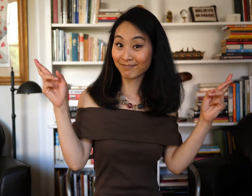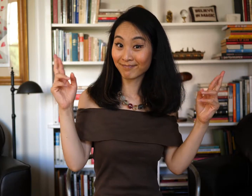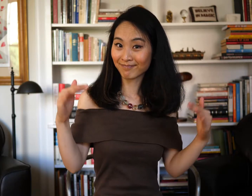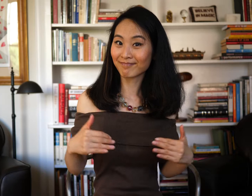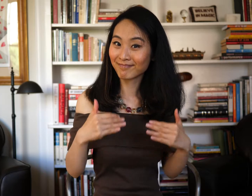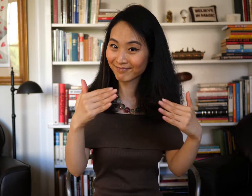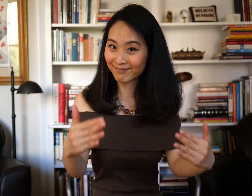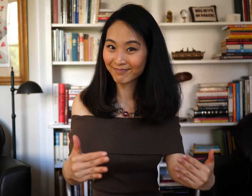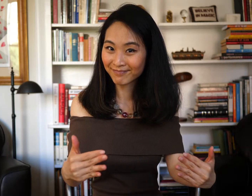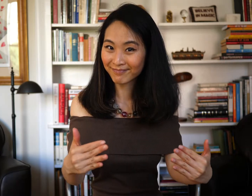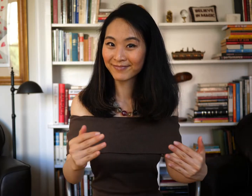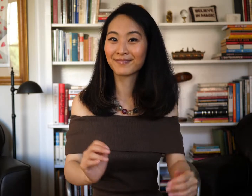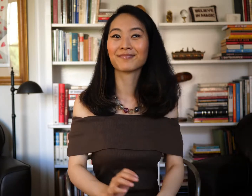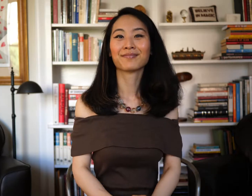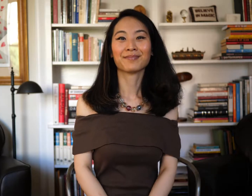Let's get started!